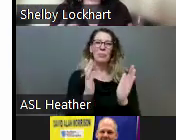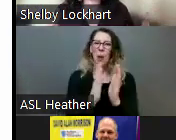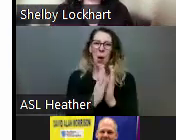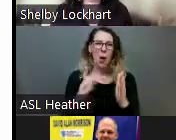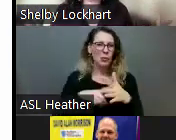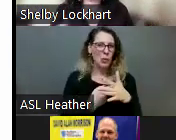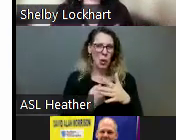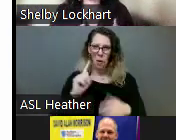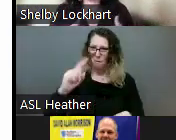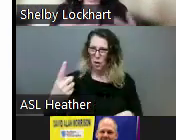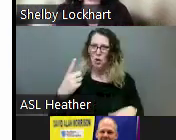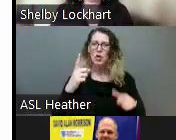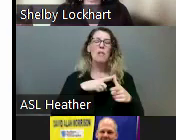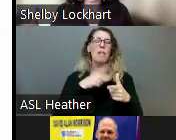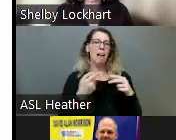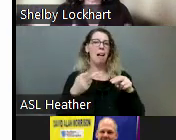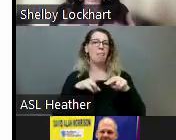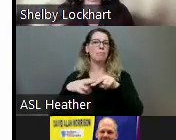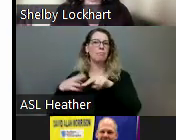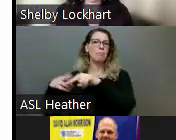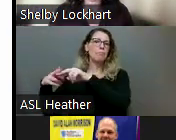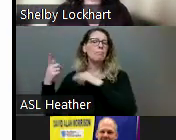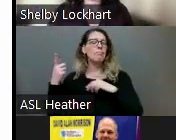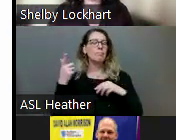scale out. It's all about Improvement science. If you've been in the world of